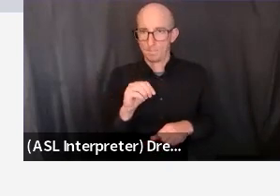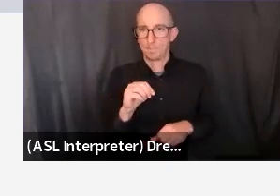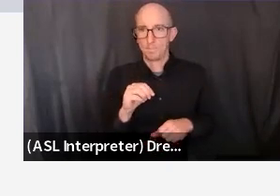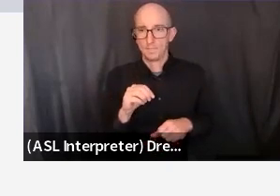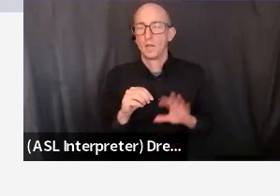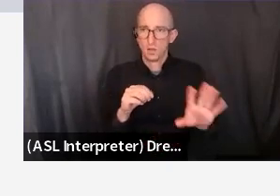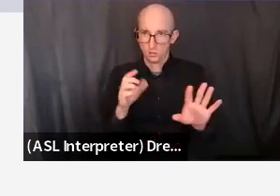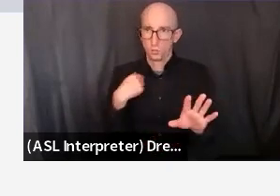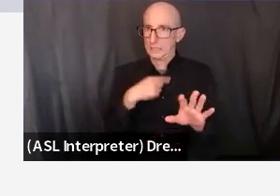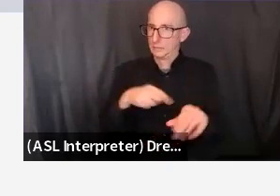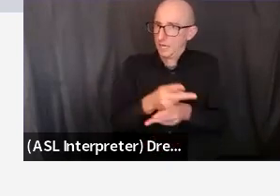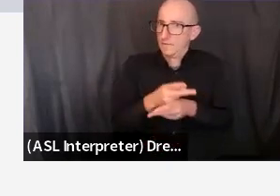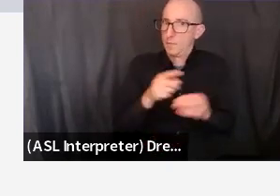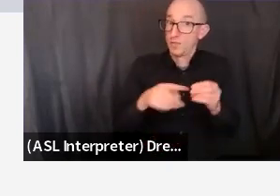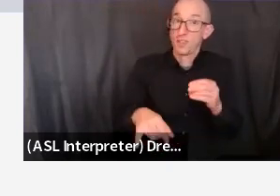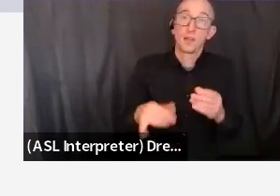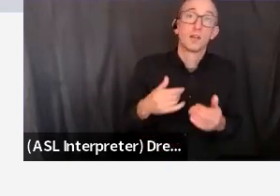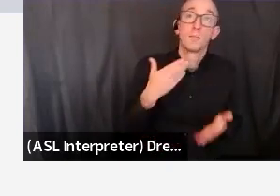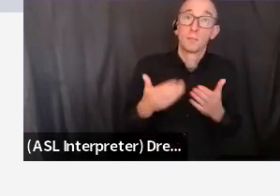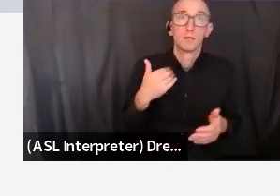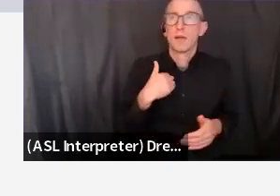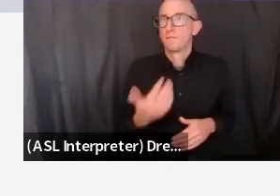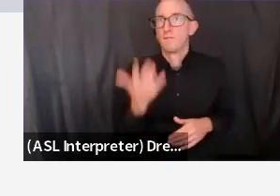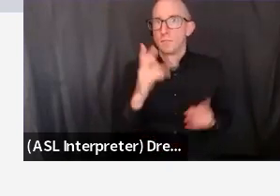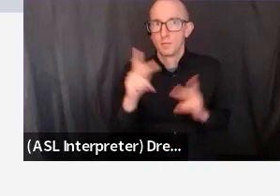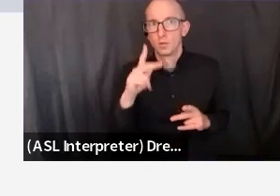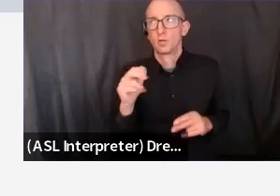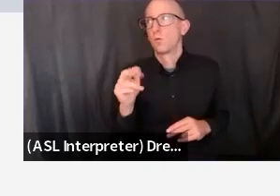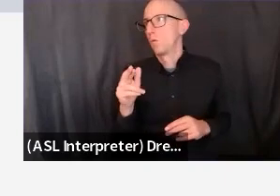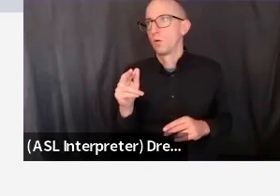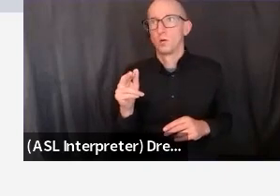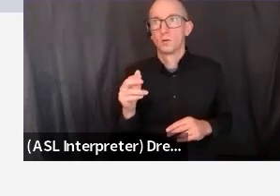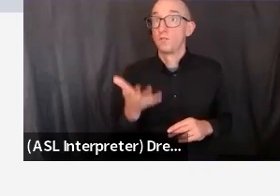we plan to award priority points for those applicants that demonstrate they have a plan